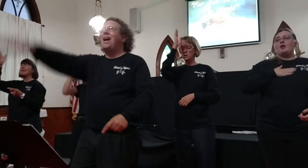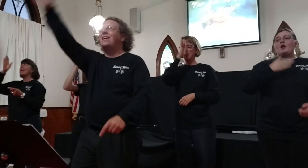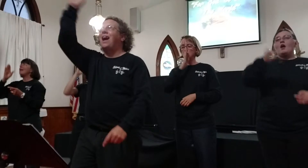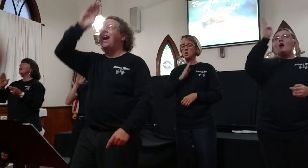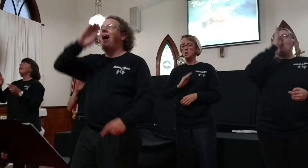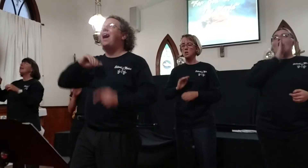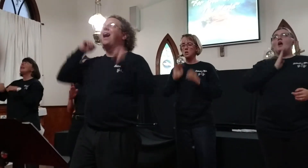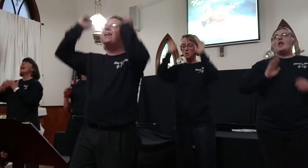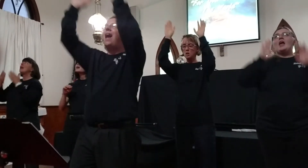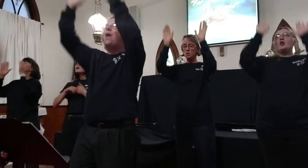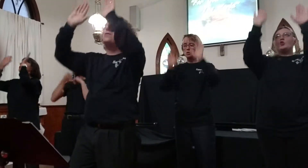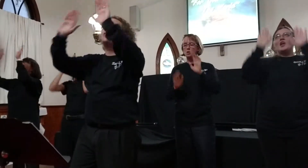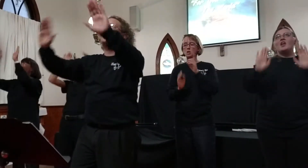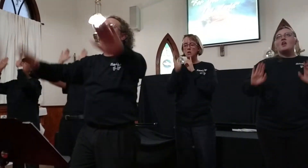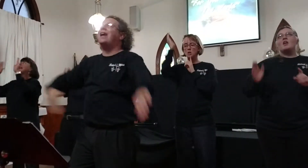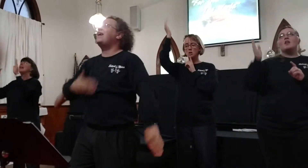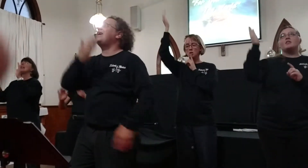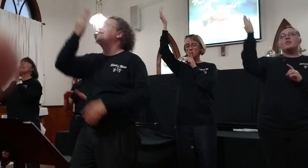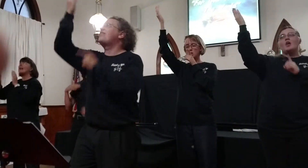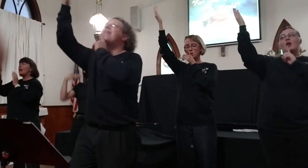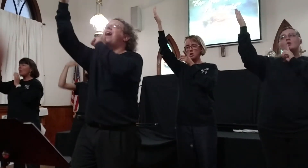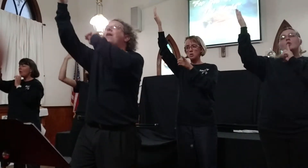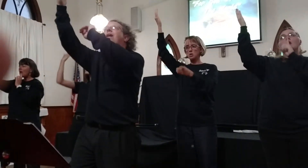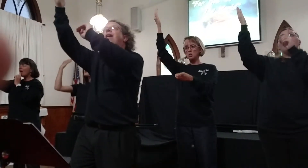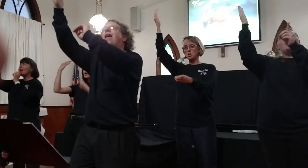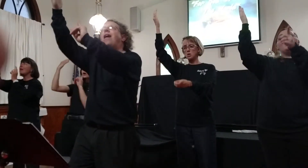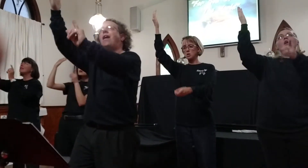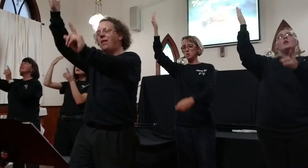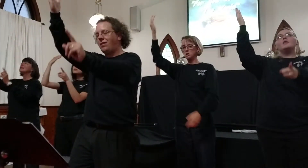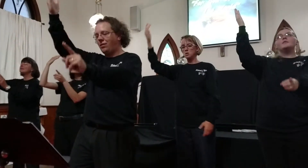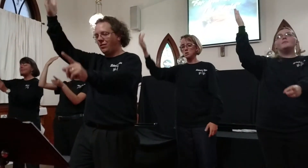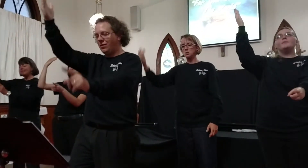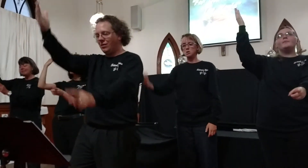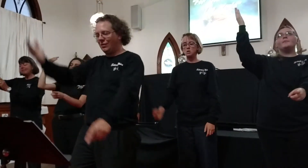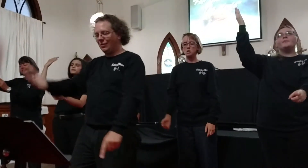My God, how great thou art